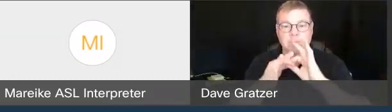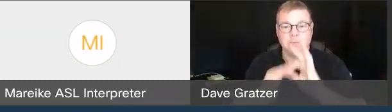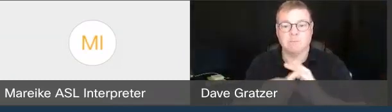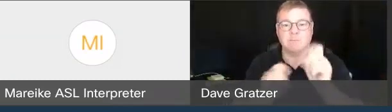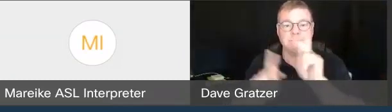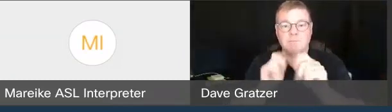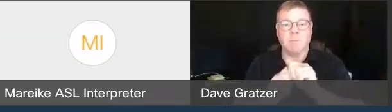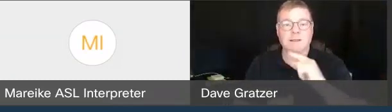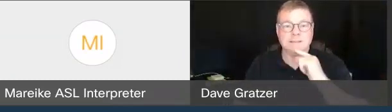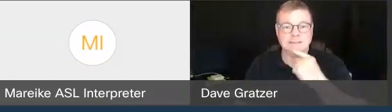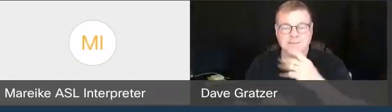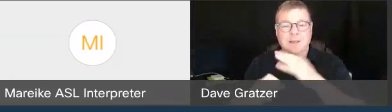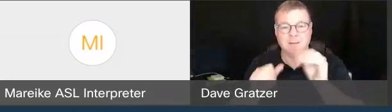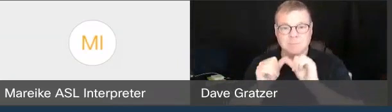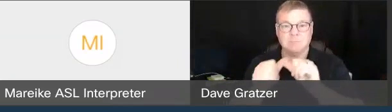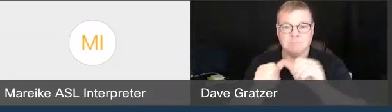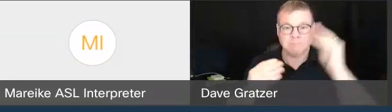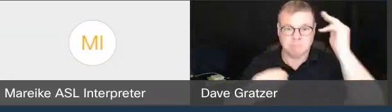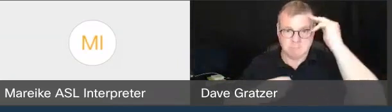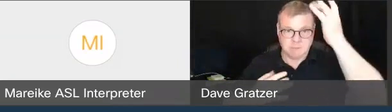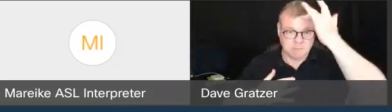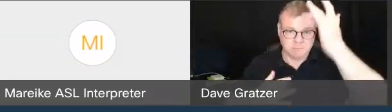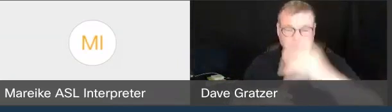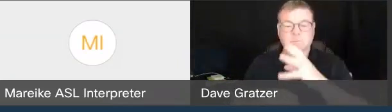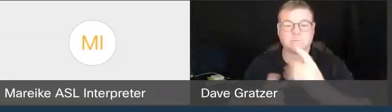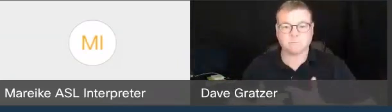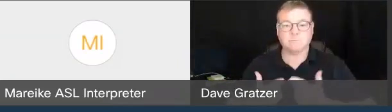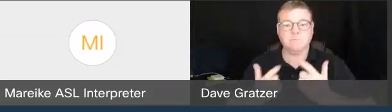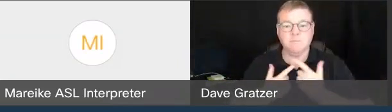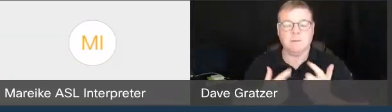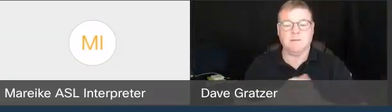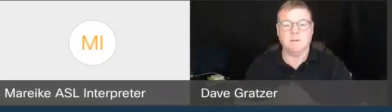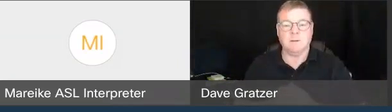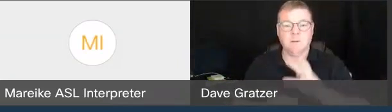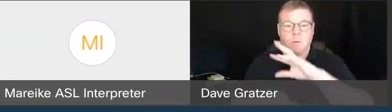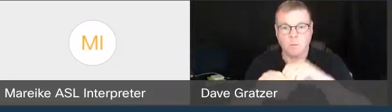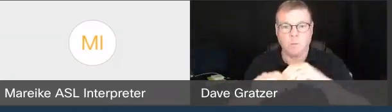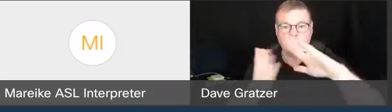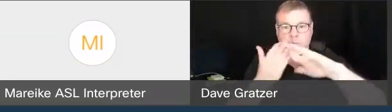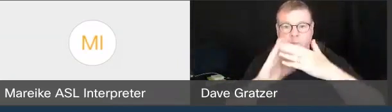severe and persistent mental illnesses, being able to live within their communities and